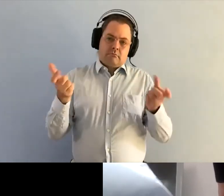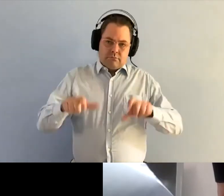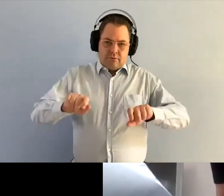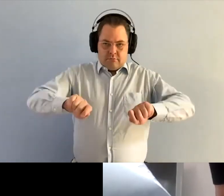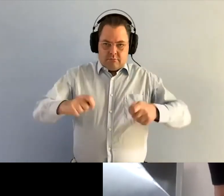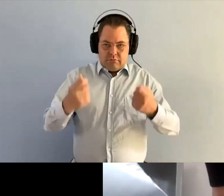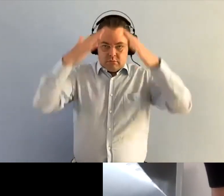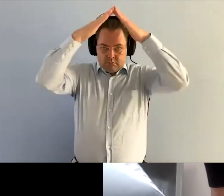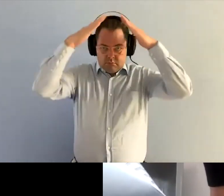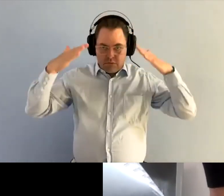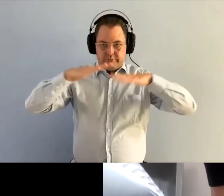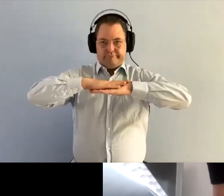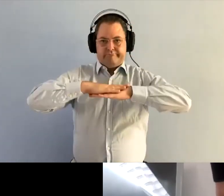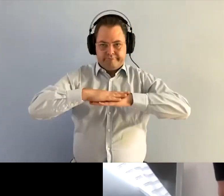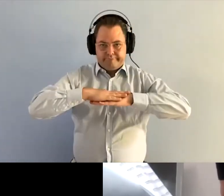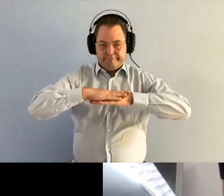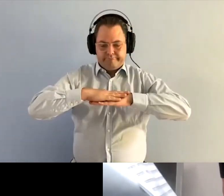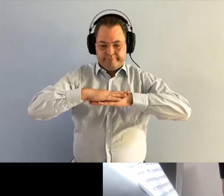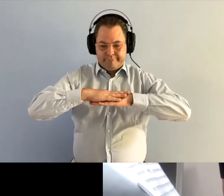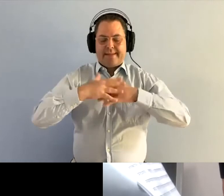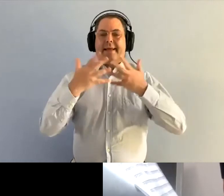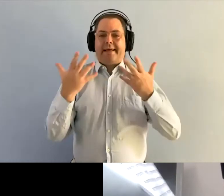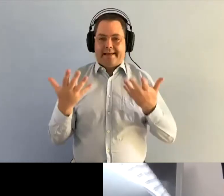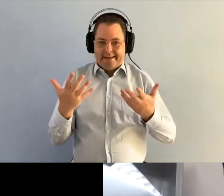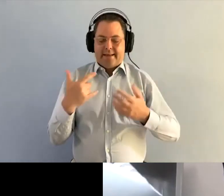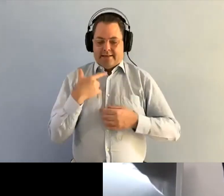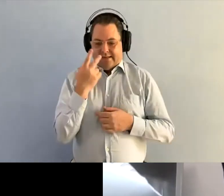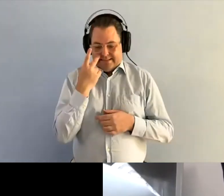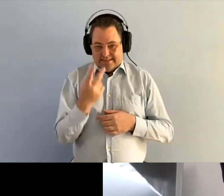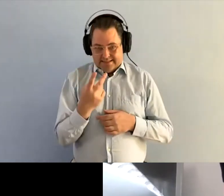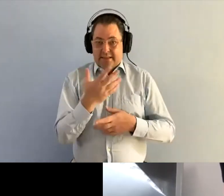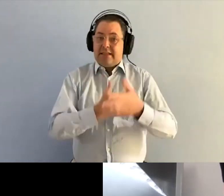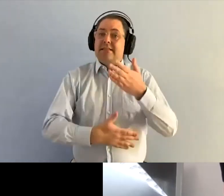that we had to face the lockdown where